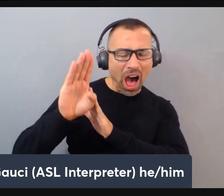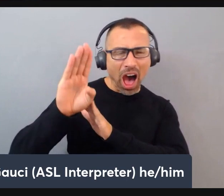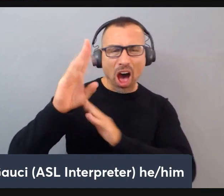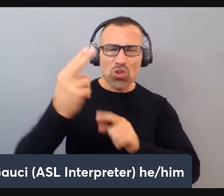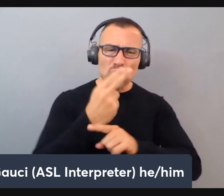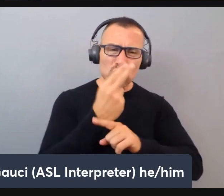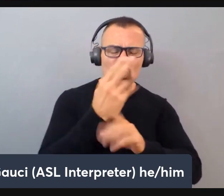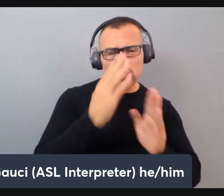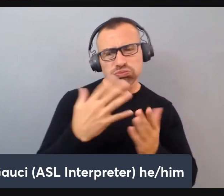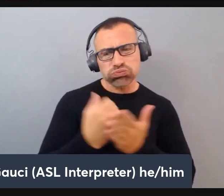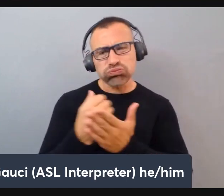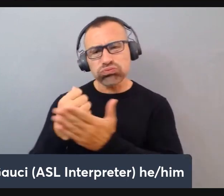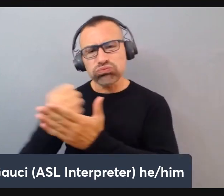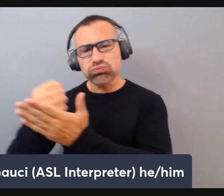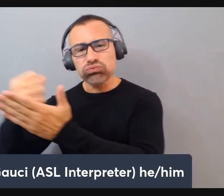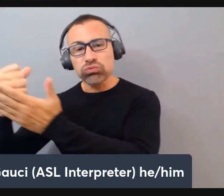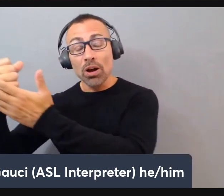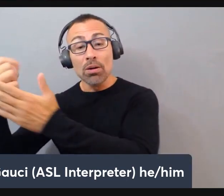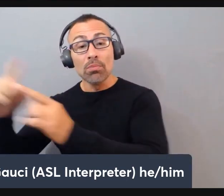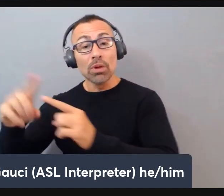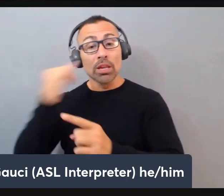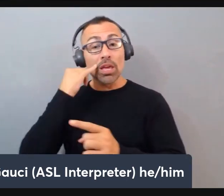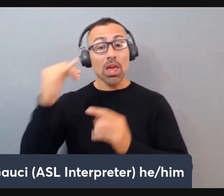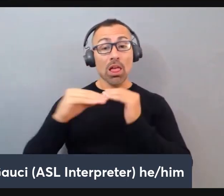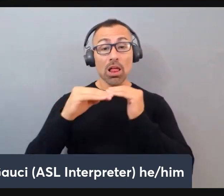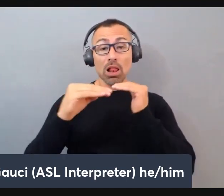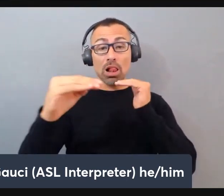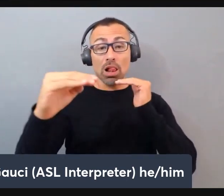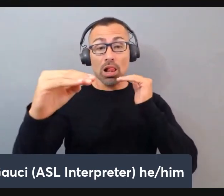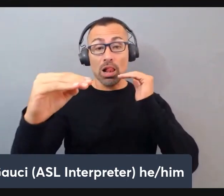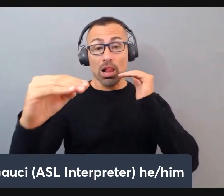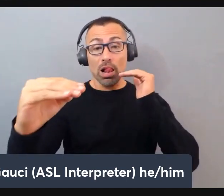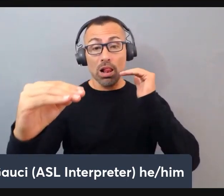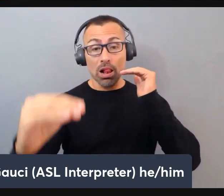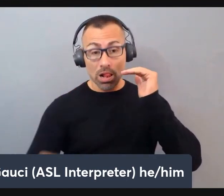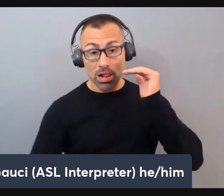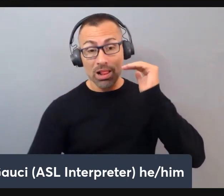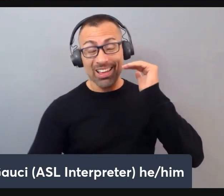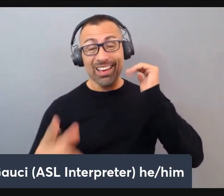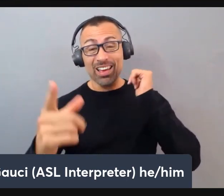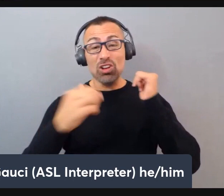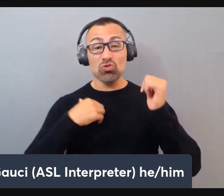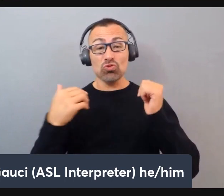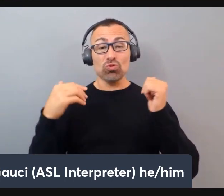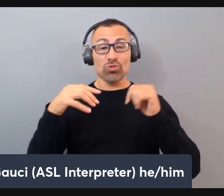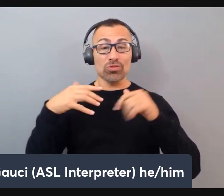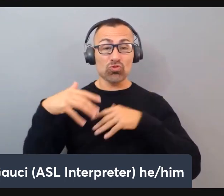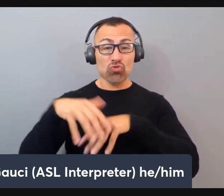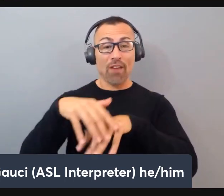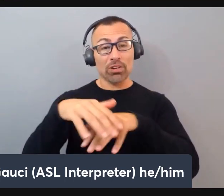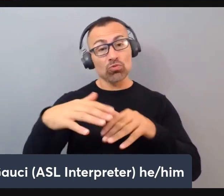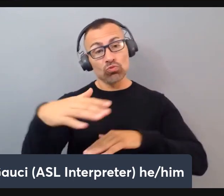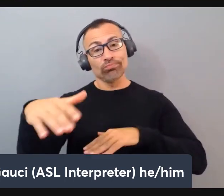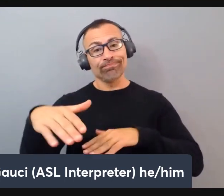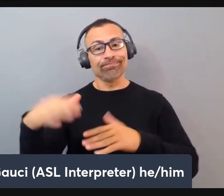then you'll gradually ramp off and like go back down to low traffic again. So how can I design something that handles both of those?